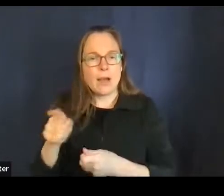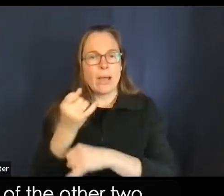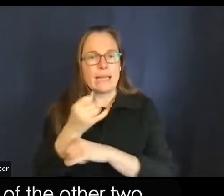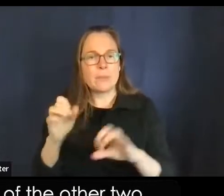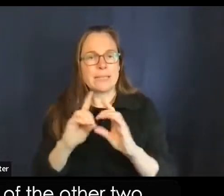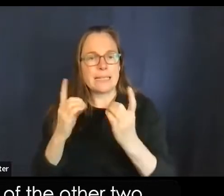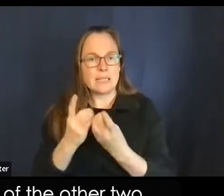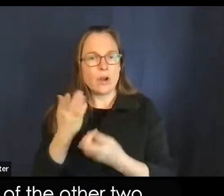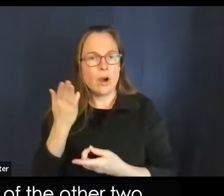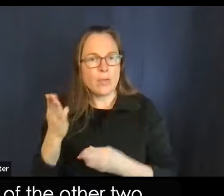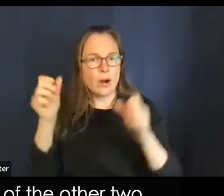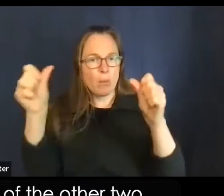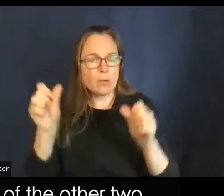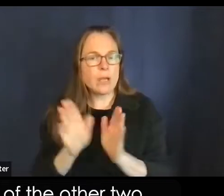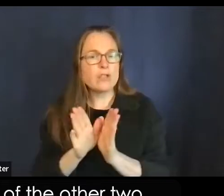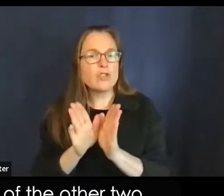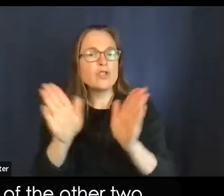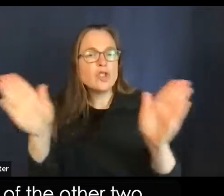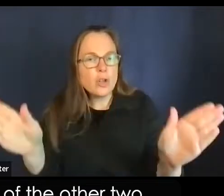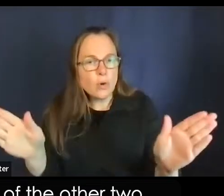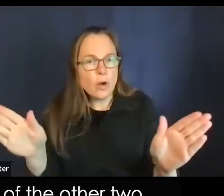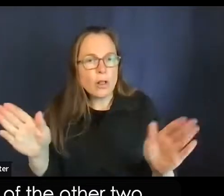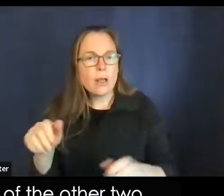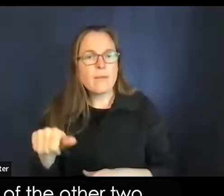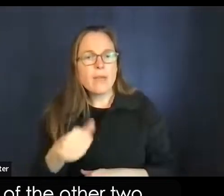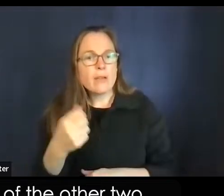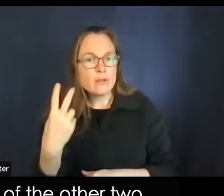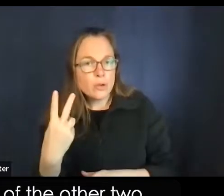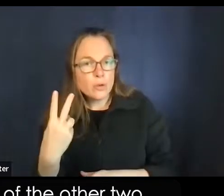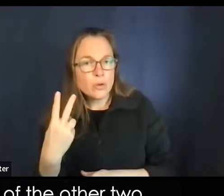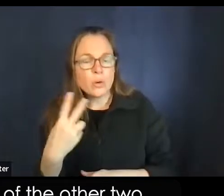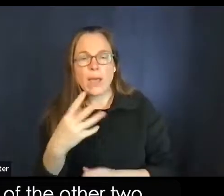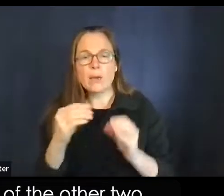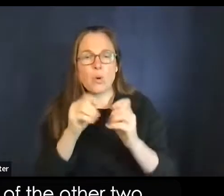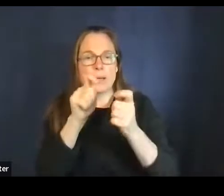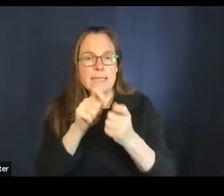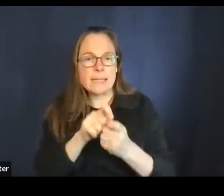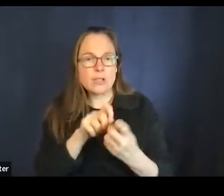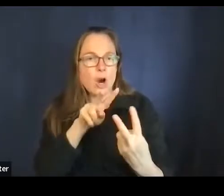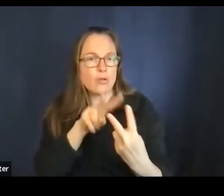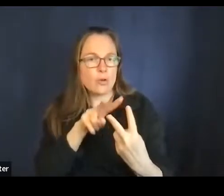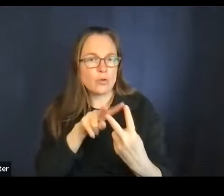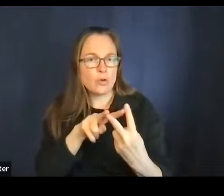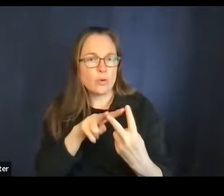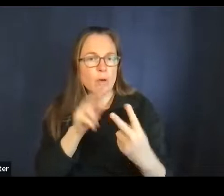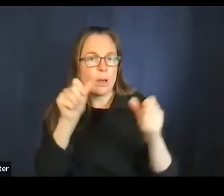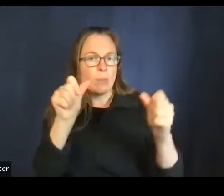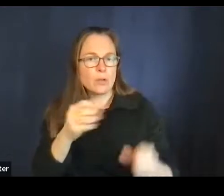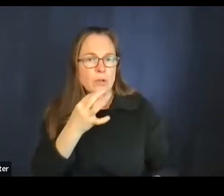There's a general overview of the other two and then more detailed information on those two will be coming soon. So to your question.